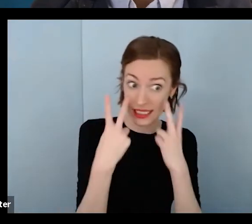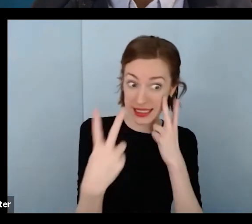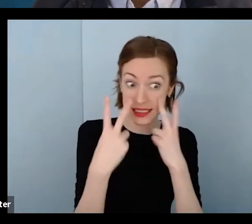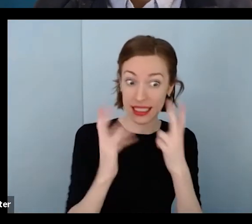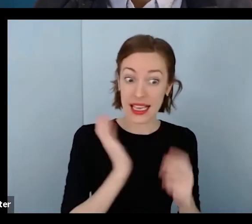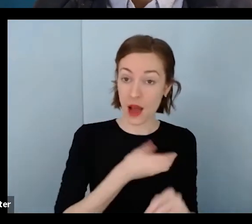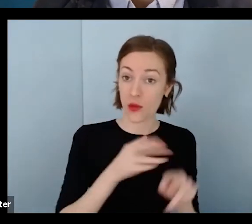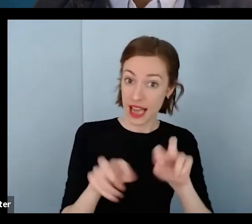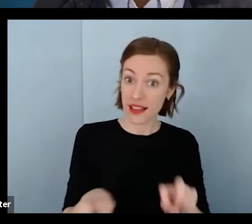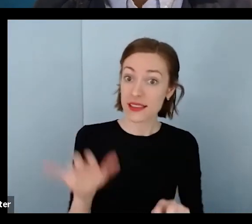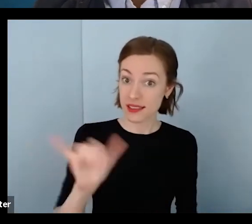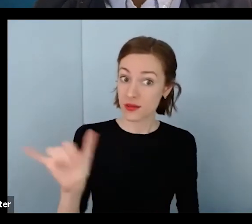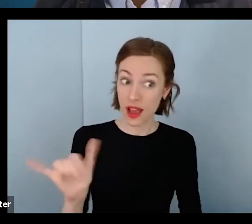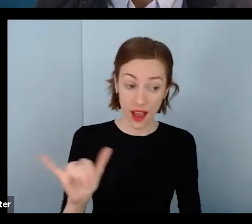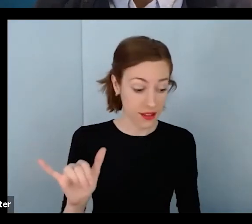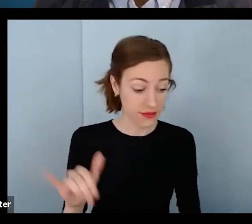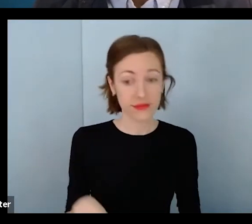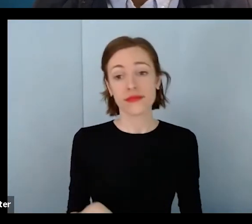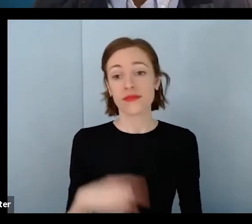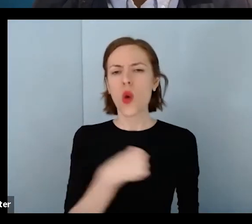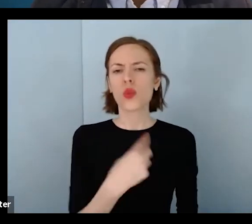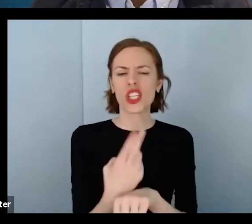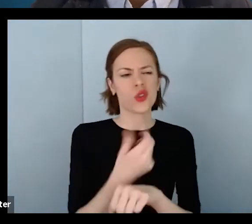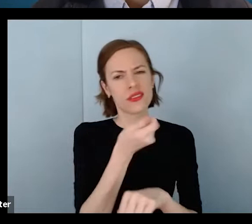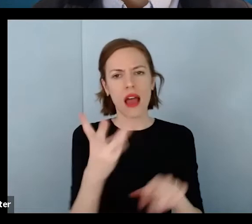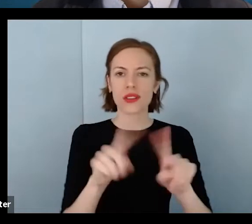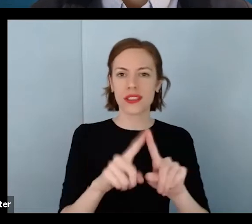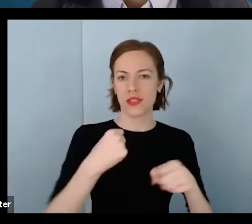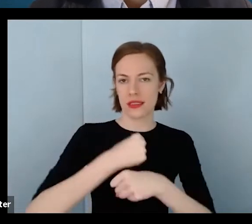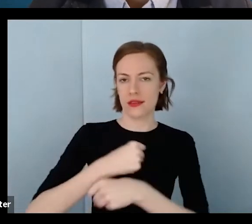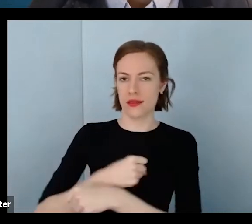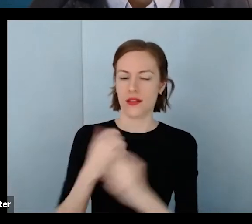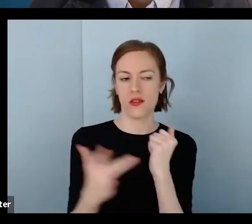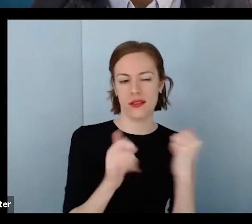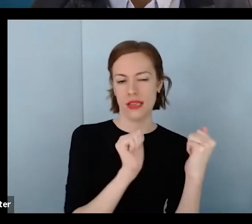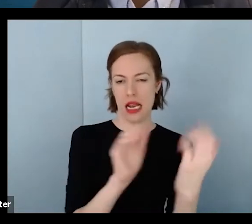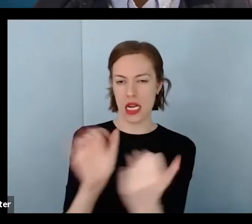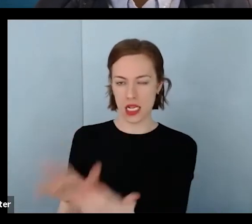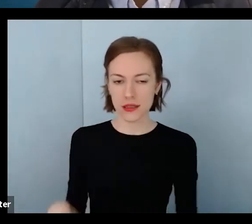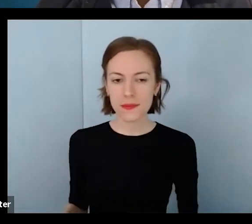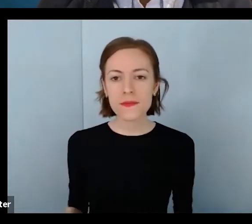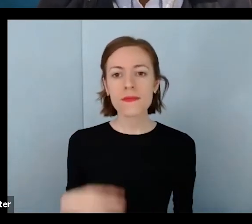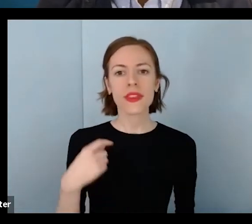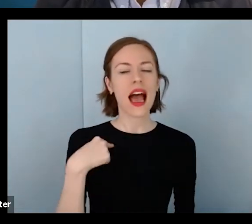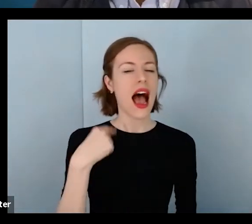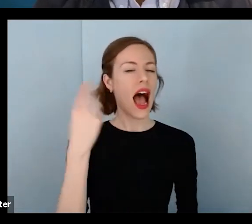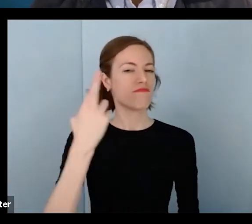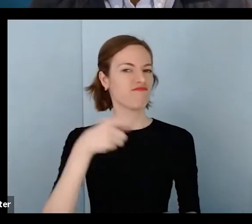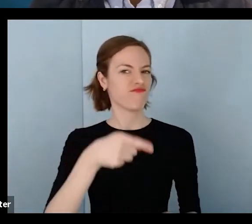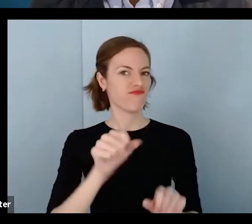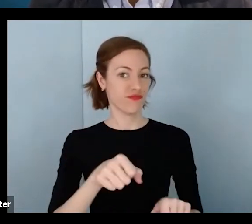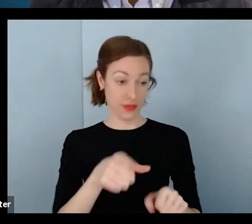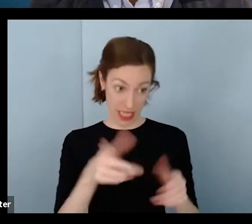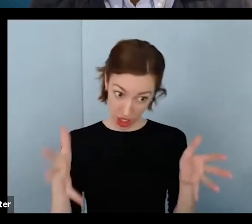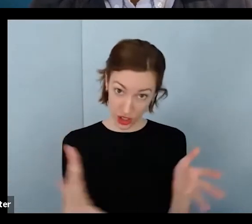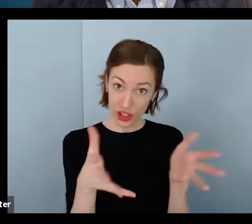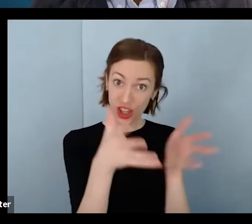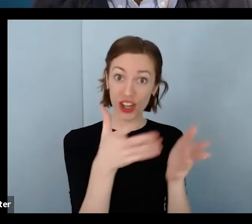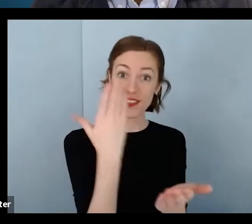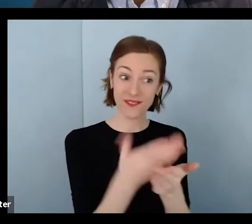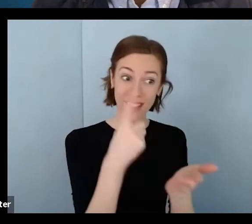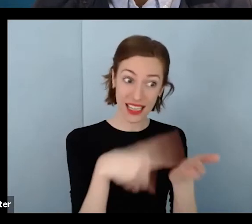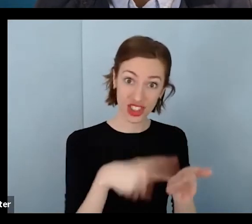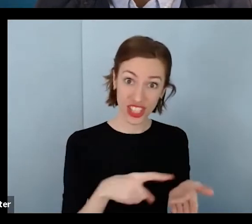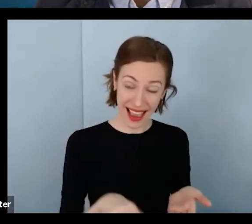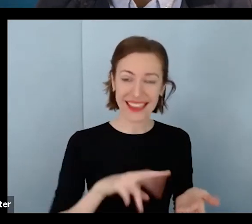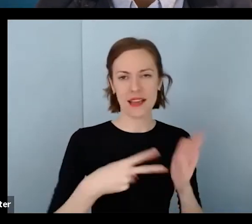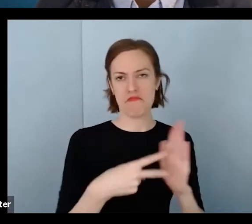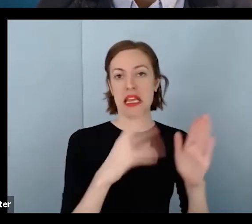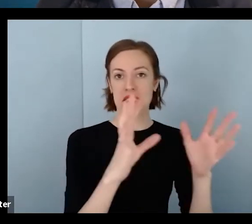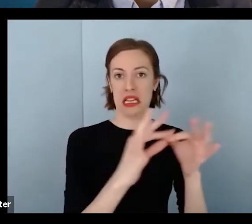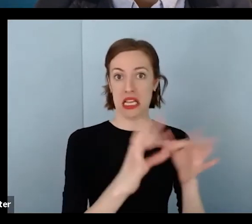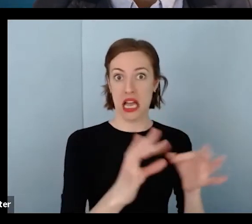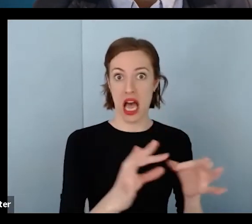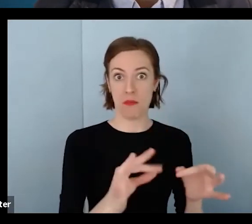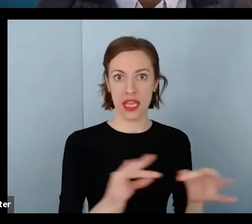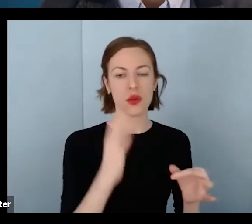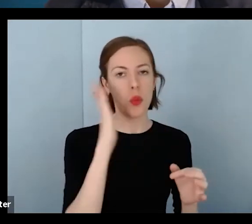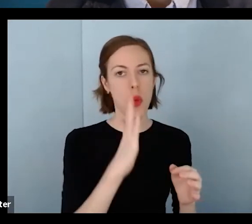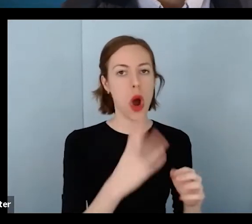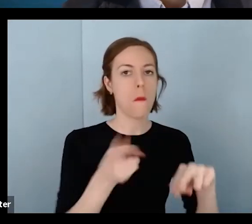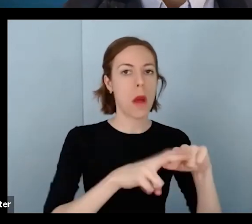Using a number of statistical techniques. I found that as expected, encouraging fact checking does increase the percentage of comments that include links to other evidence, on average, in World News.